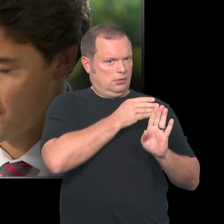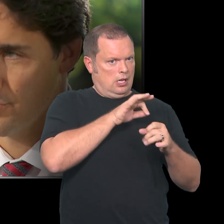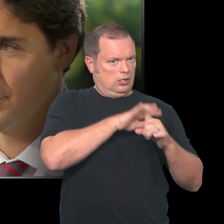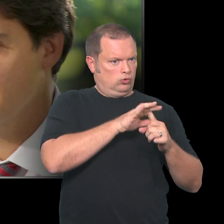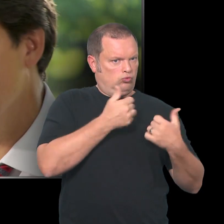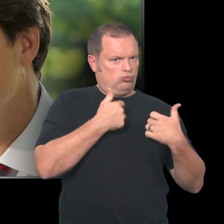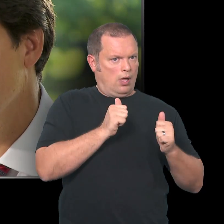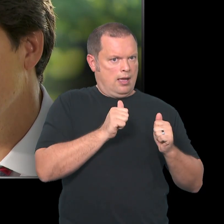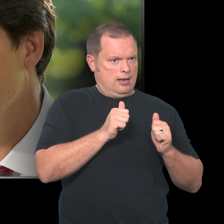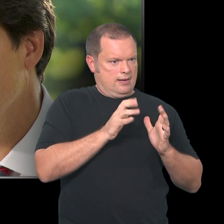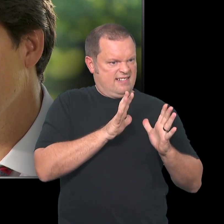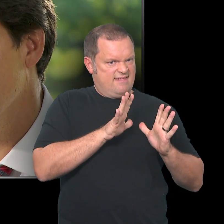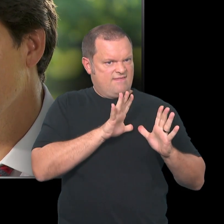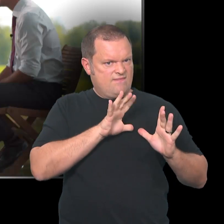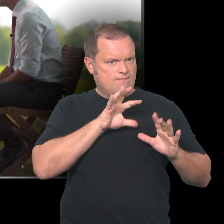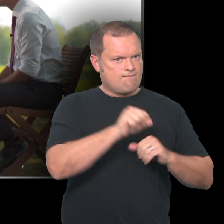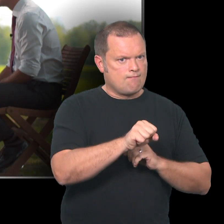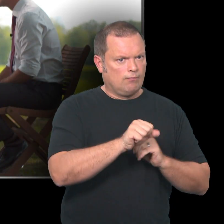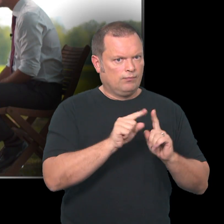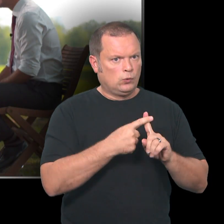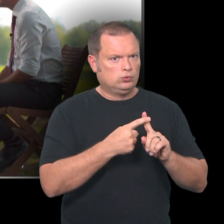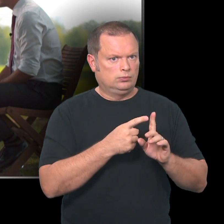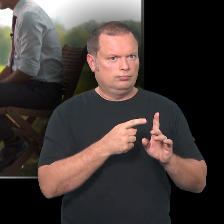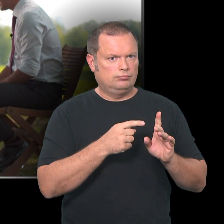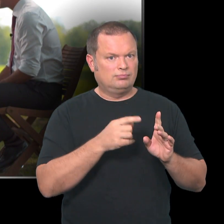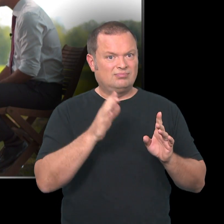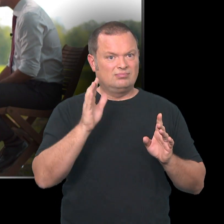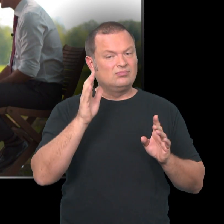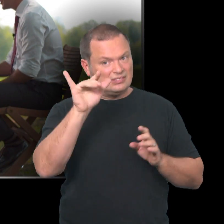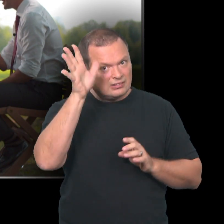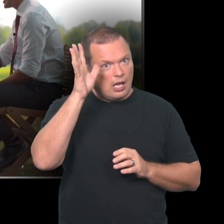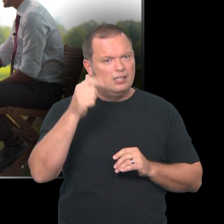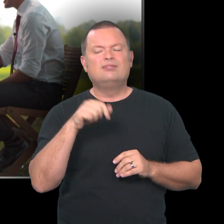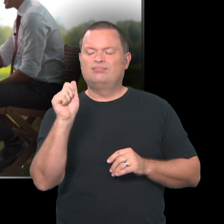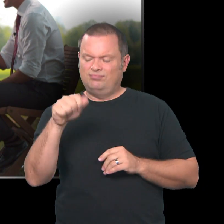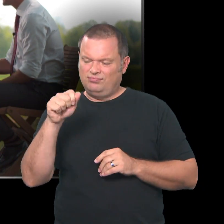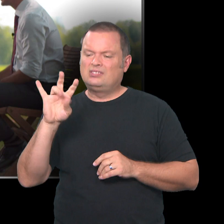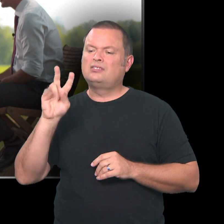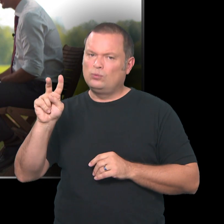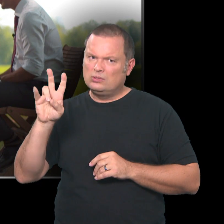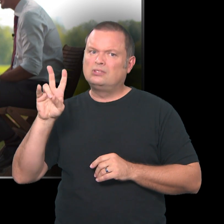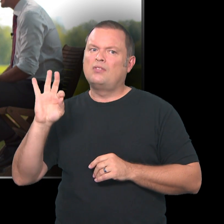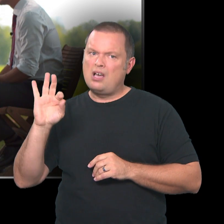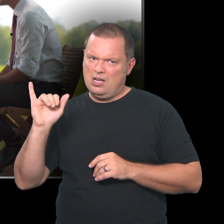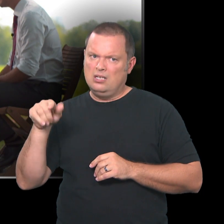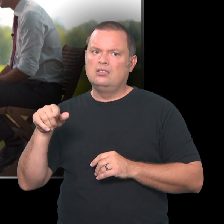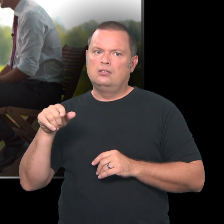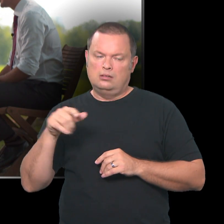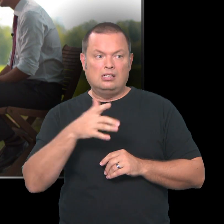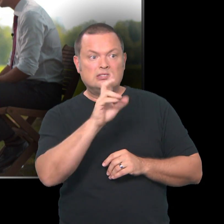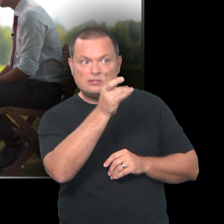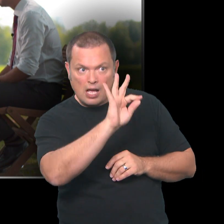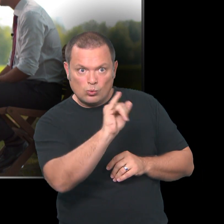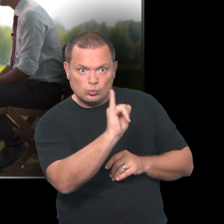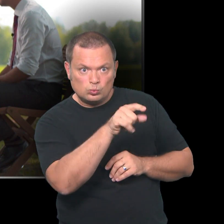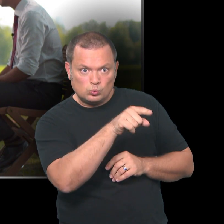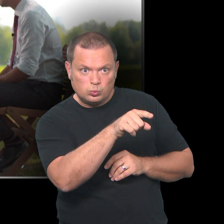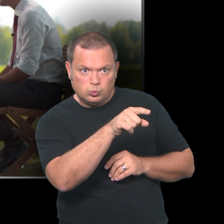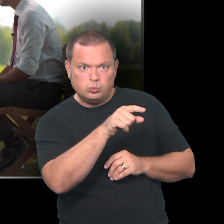goes to the outgoing party. To the outgoing Prime Minister, absolutely. In fact, it was your father, who you disagree with on some things. In '72, yes.